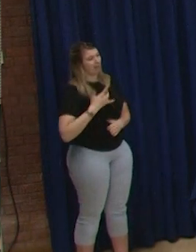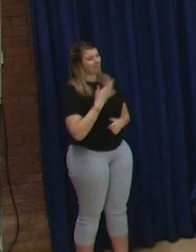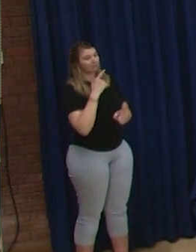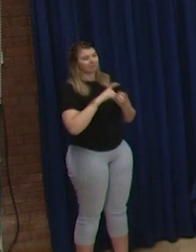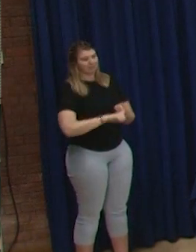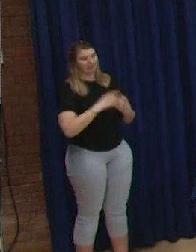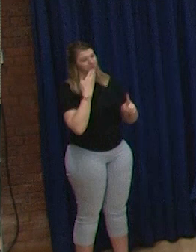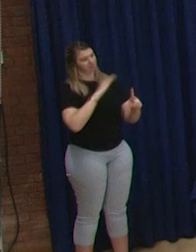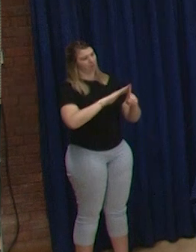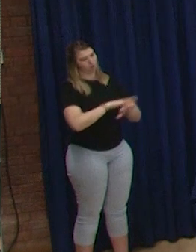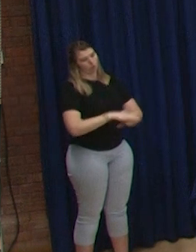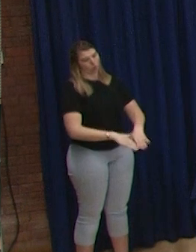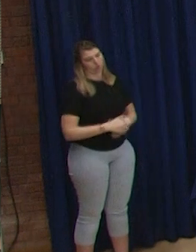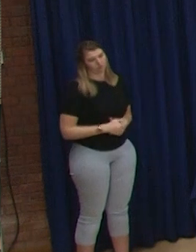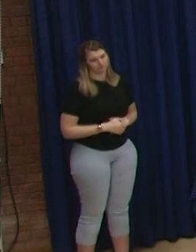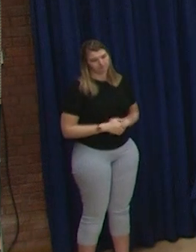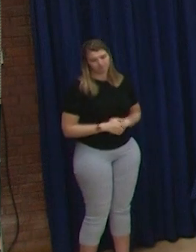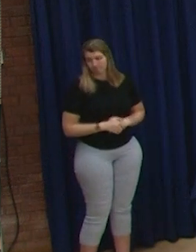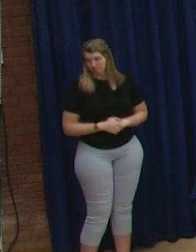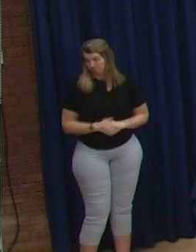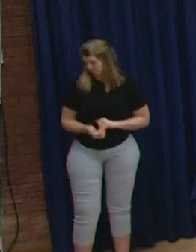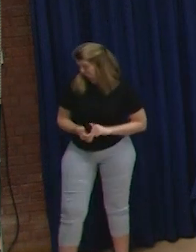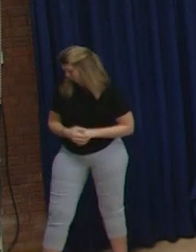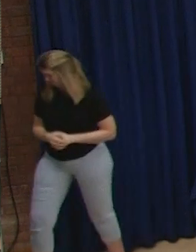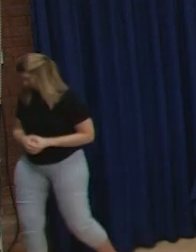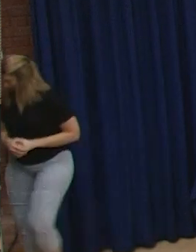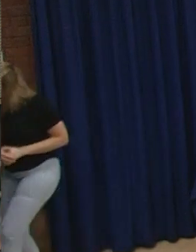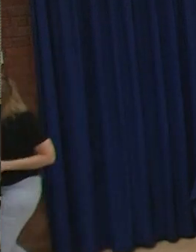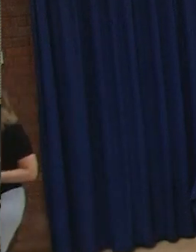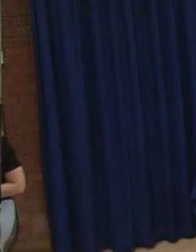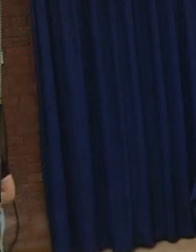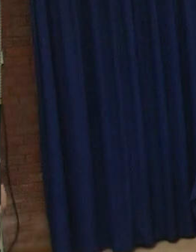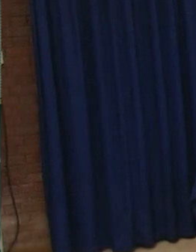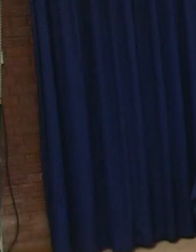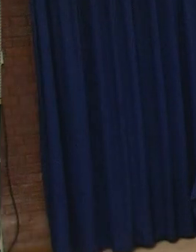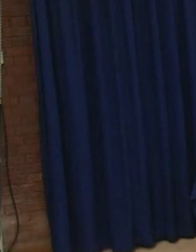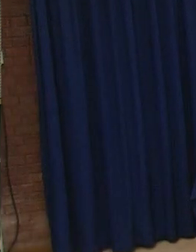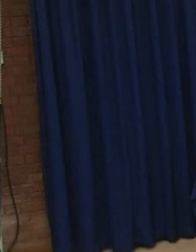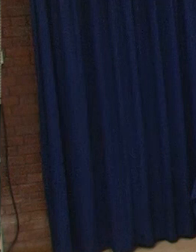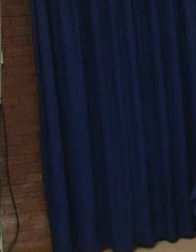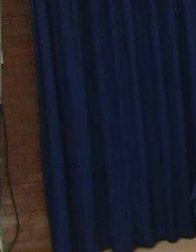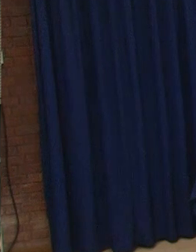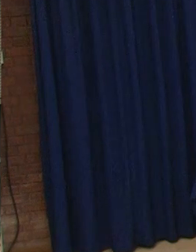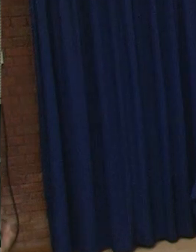it's going to be more likely or less likely. So when we're talking about ADHD, we talk about ADHD